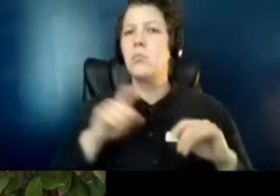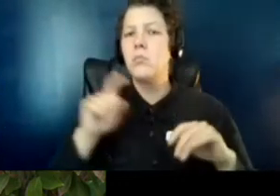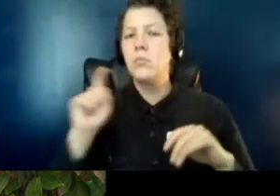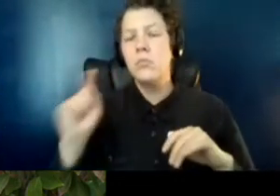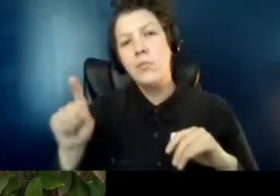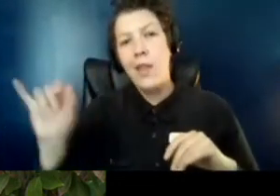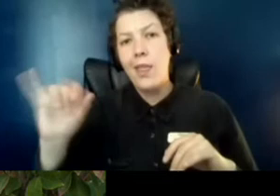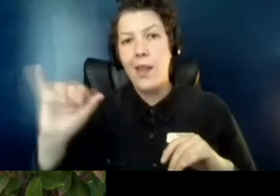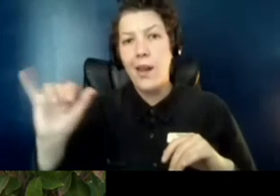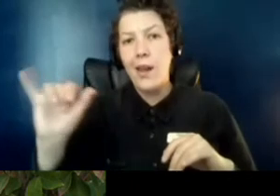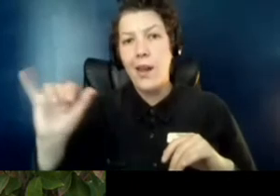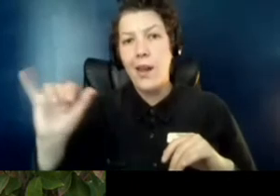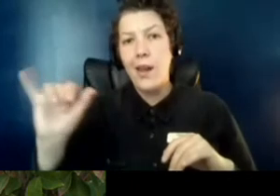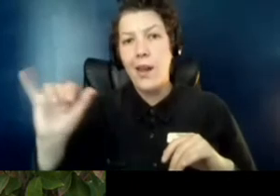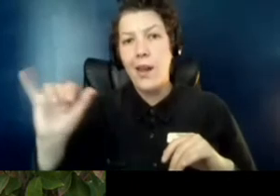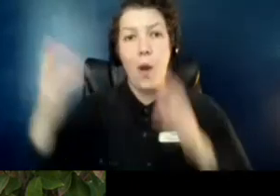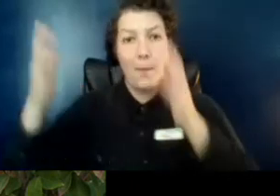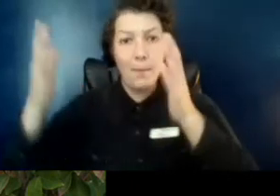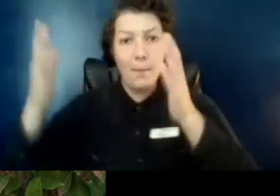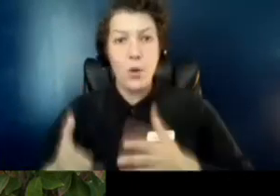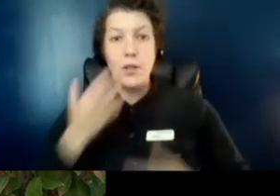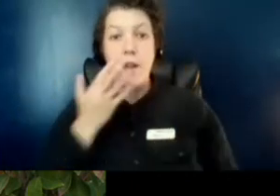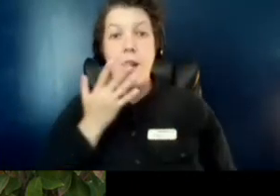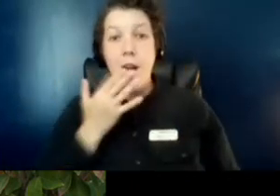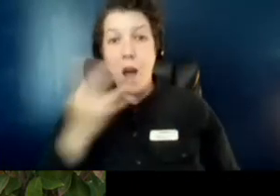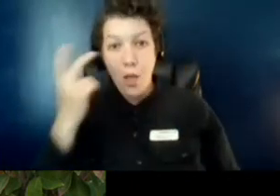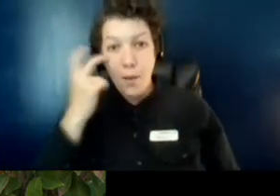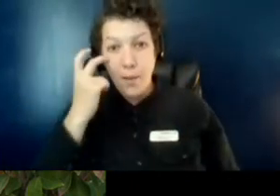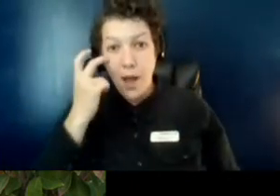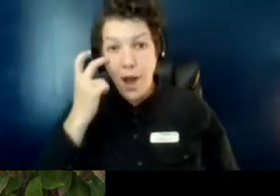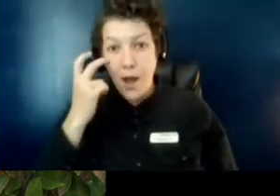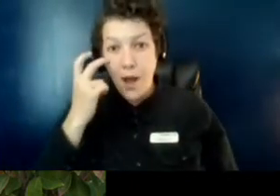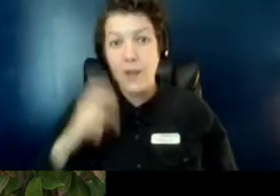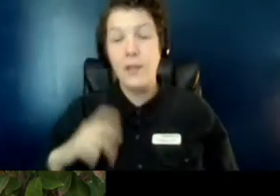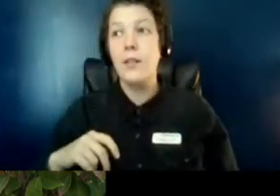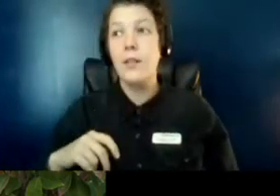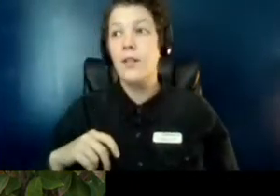is color blind or has a certain experience of this thing that I'm creating. Well eventually